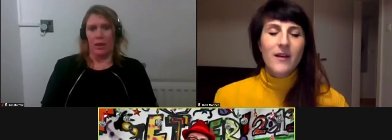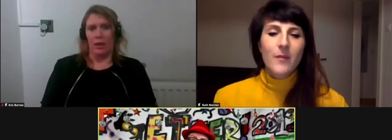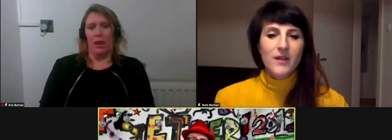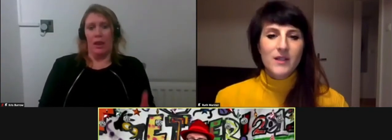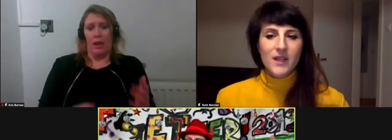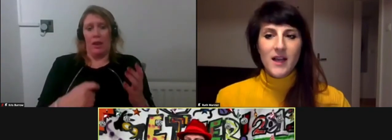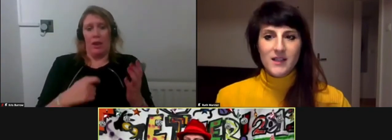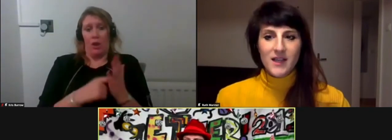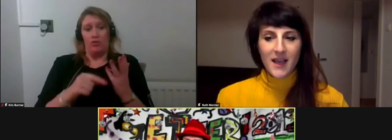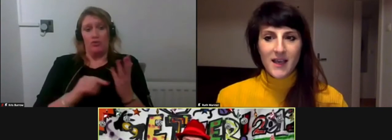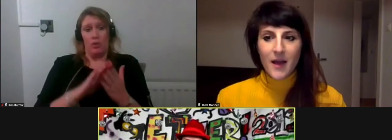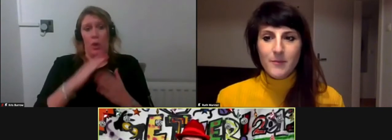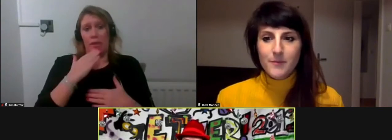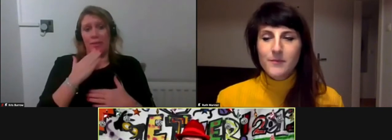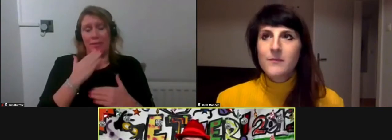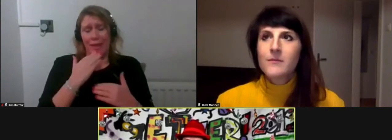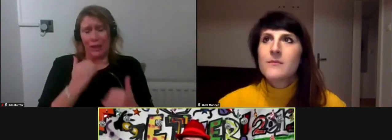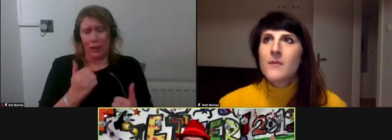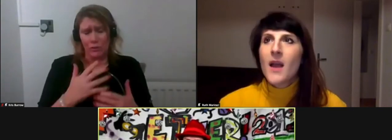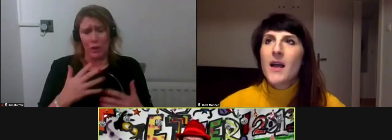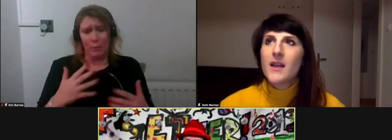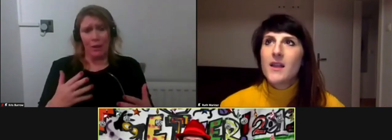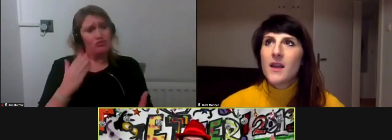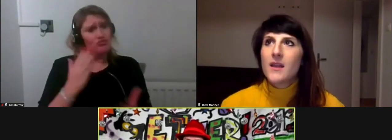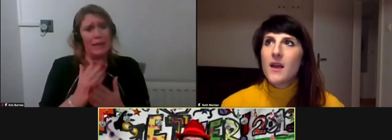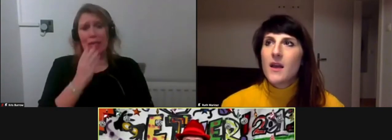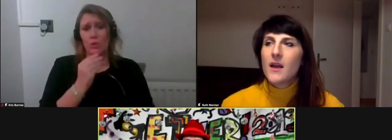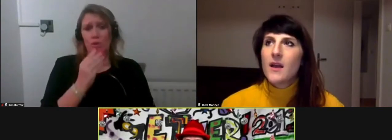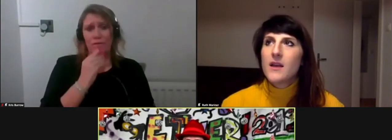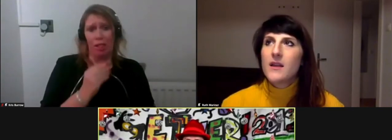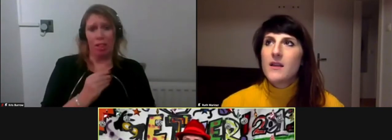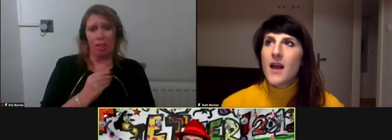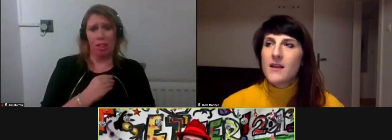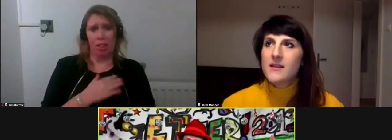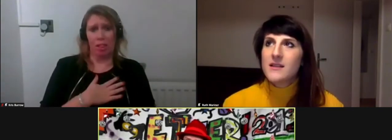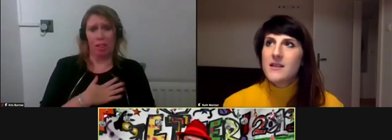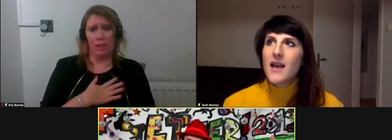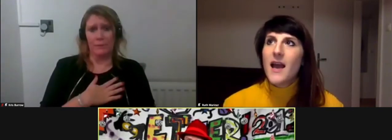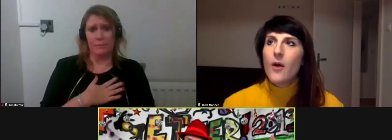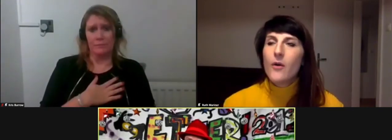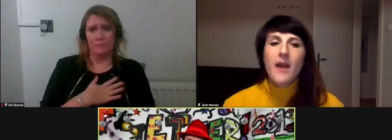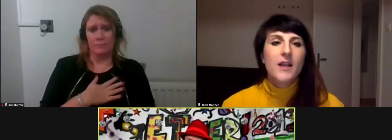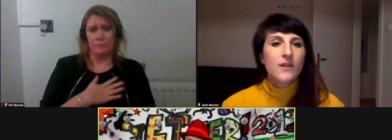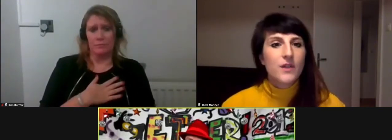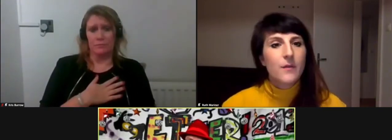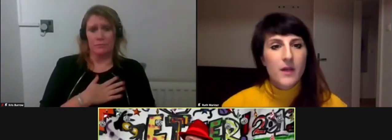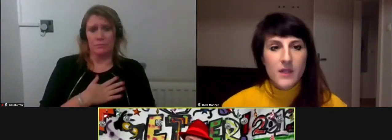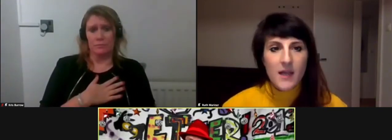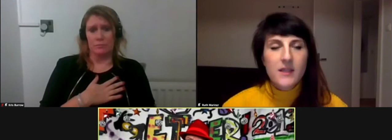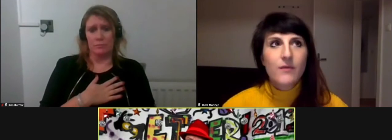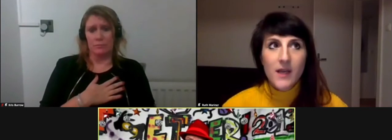very much actually. I think that that -- yeah, on that edge of too much, that's a